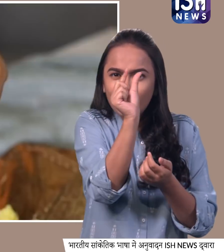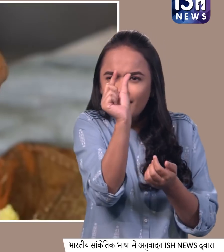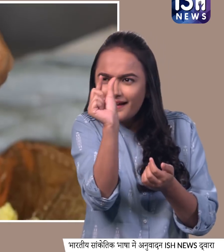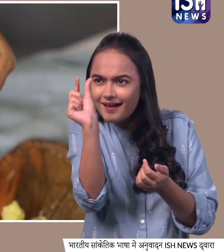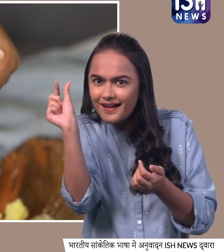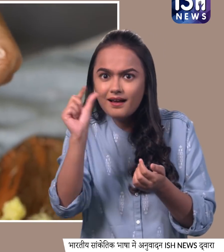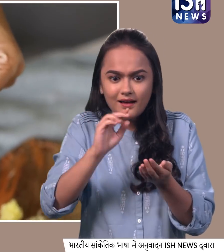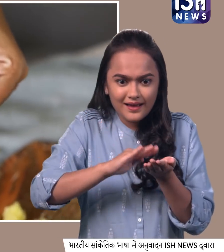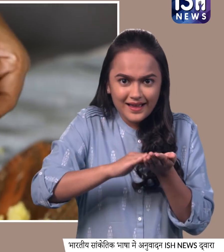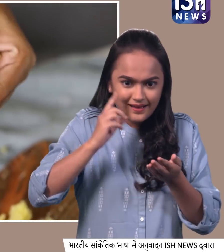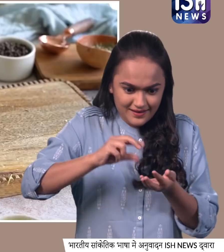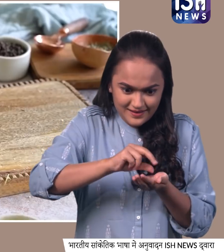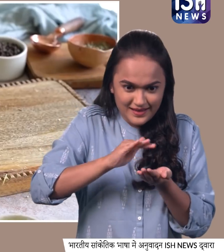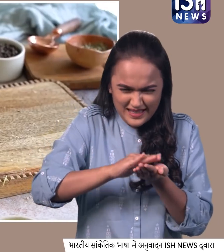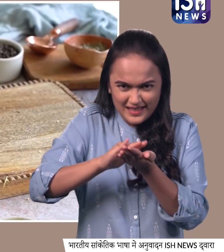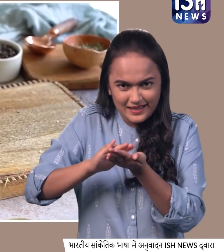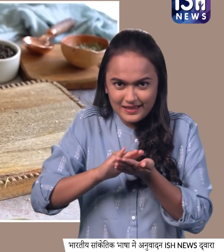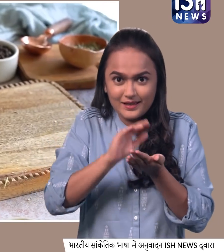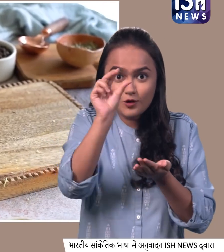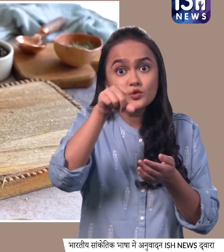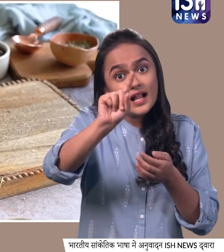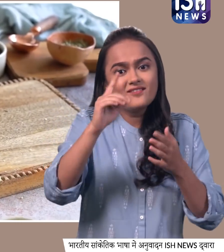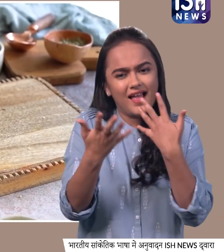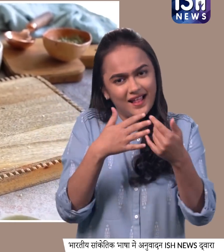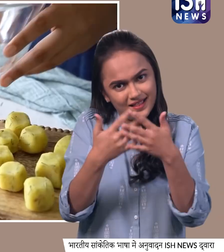You can make 10-12 cubes using your hands like this